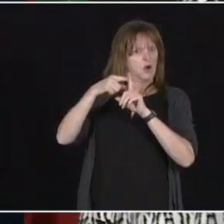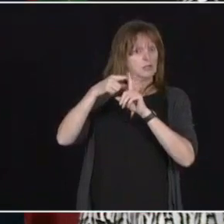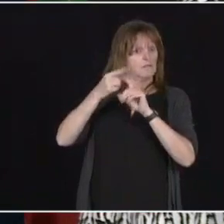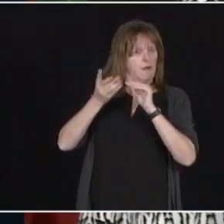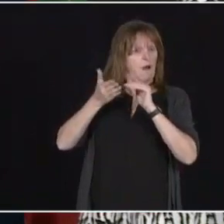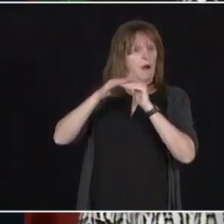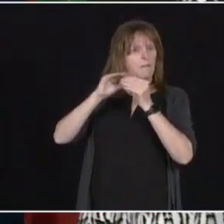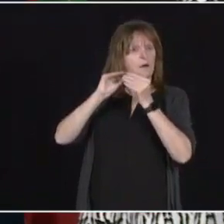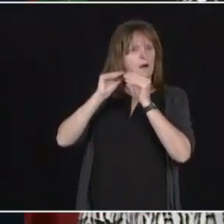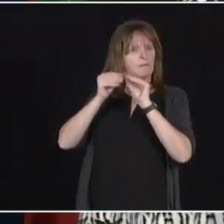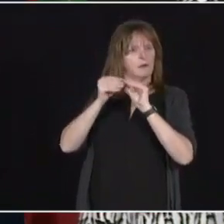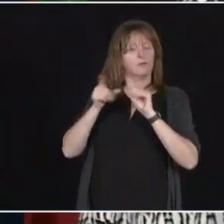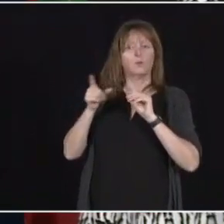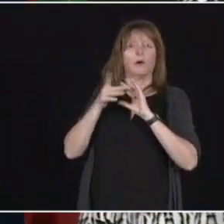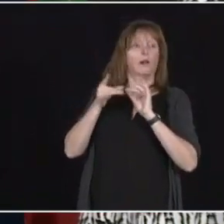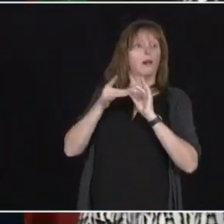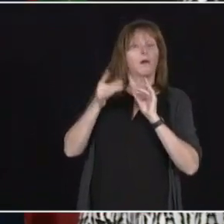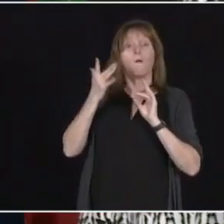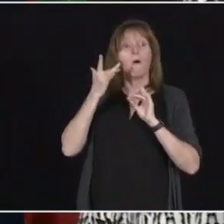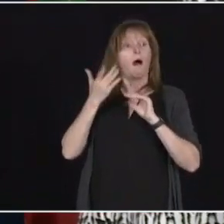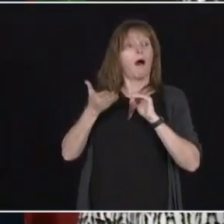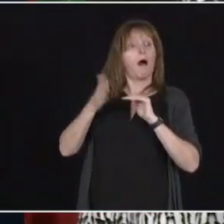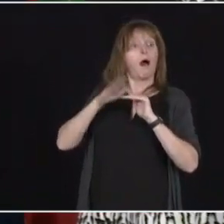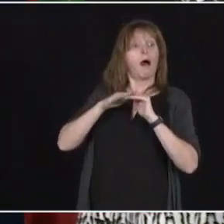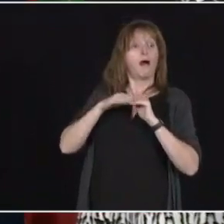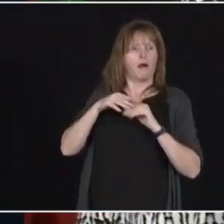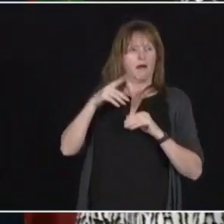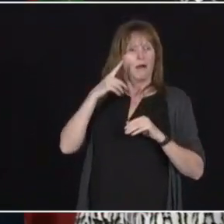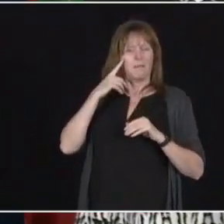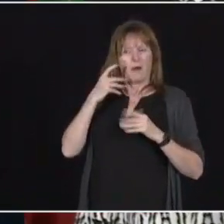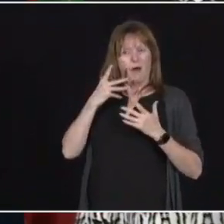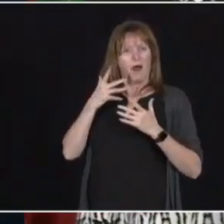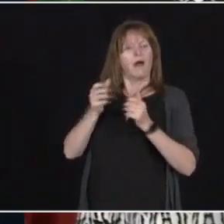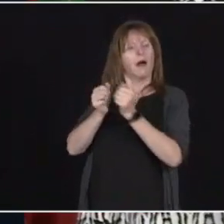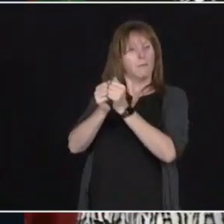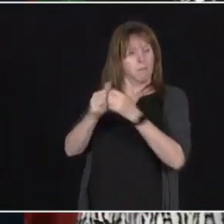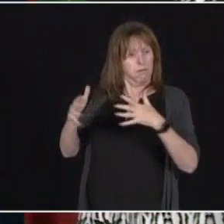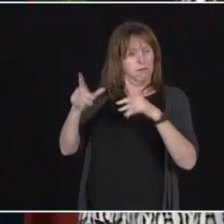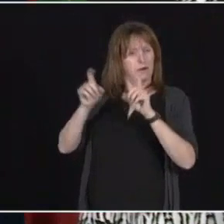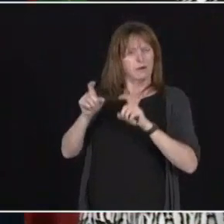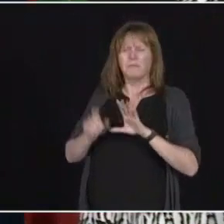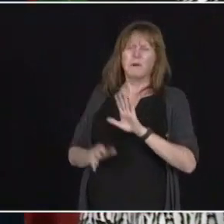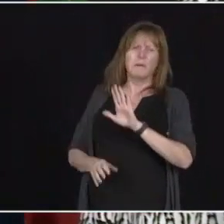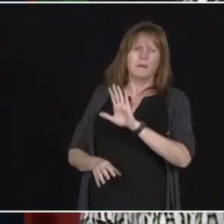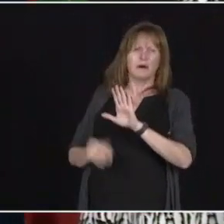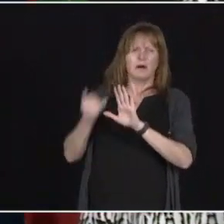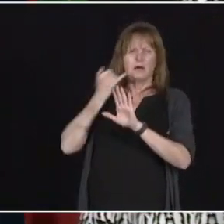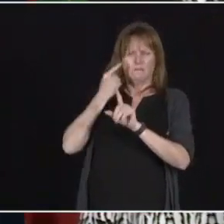is because there is more testing going on, but actually, if you look at it over the course of May, there is absolutely zero